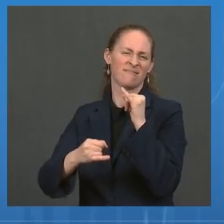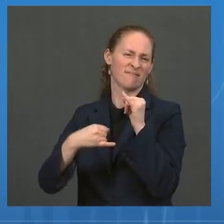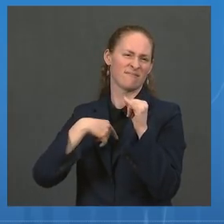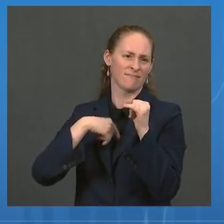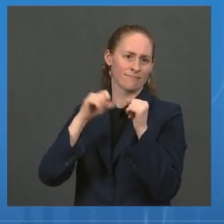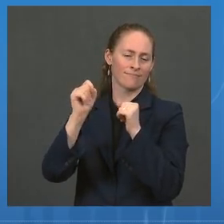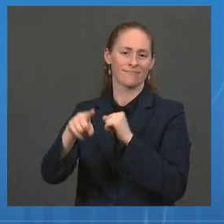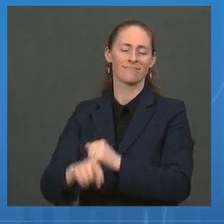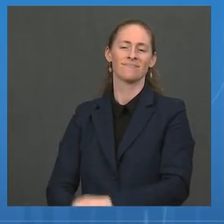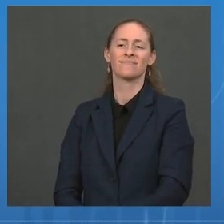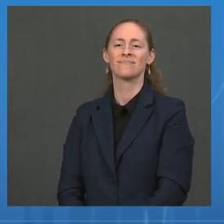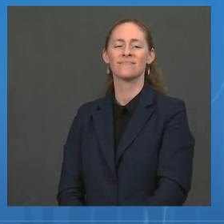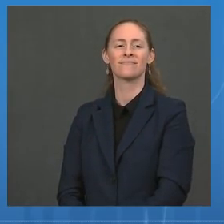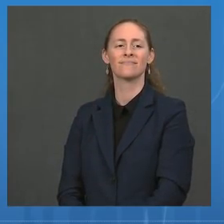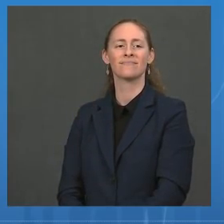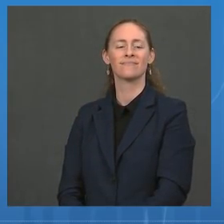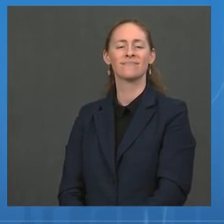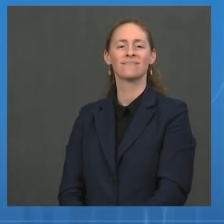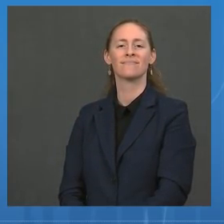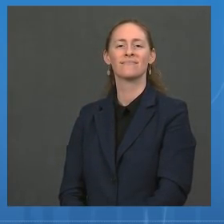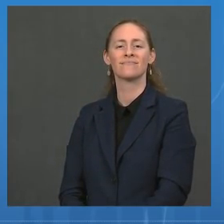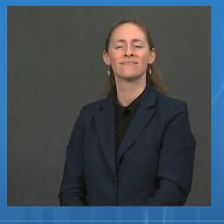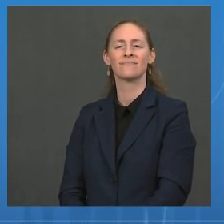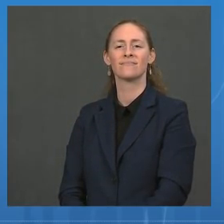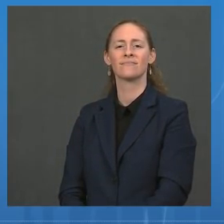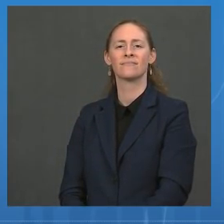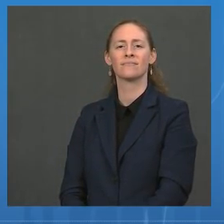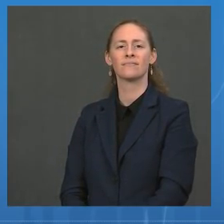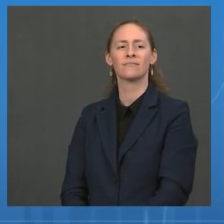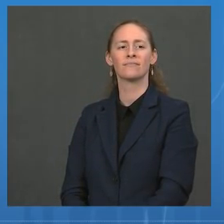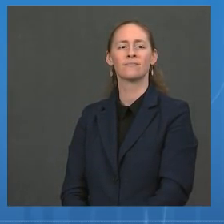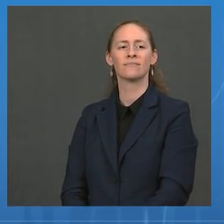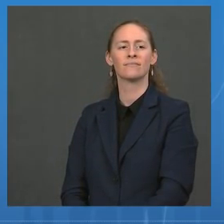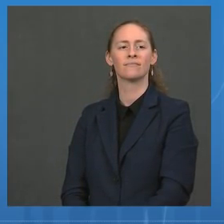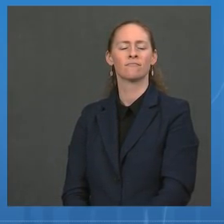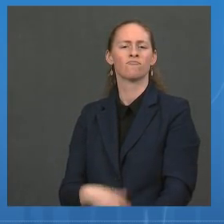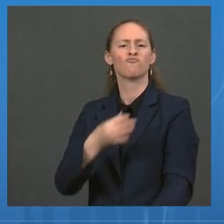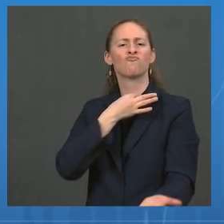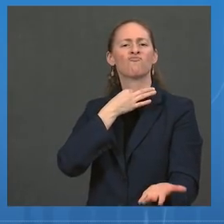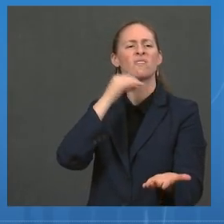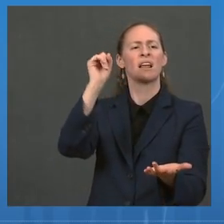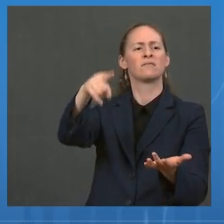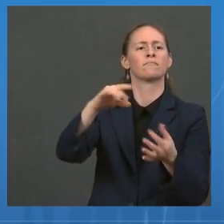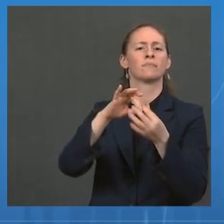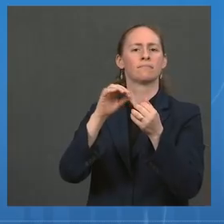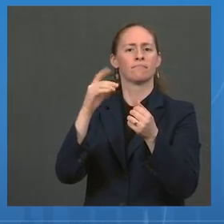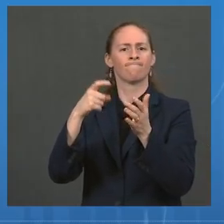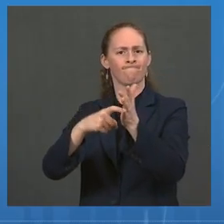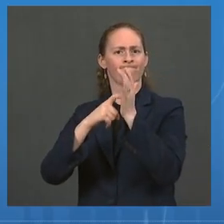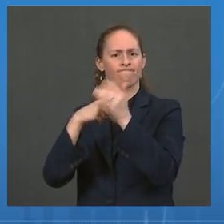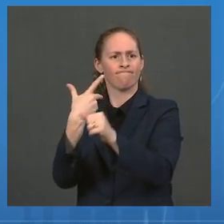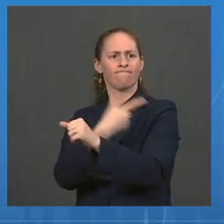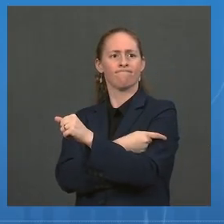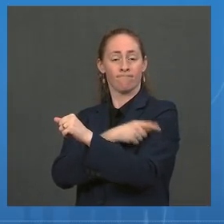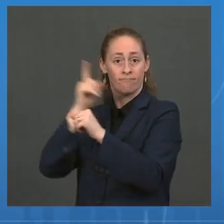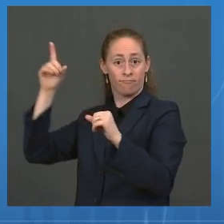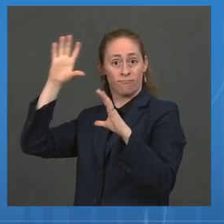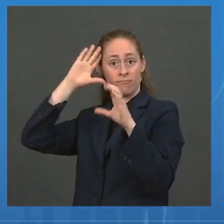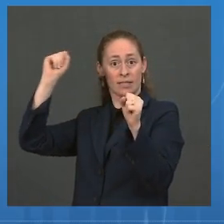The Press: Thanks for doing this. On mandates, we have the President's trip tomorrow to Chicago. I was hoping you might be able to offer a little bit of a preview to that.